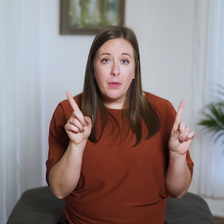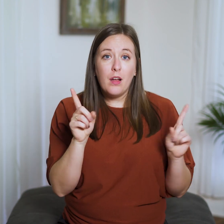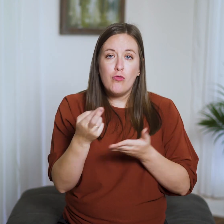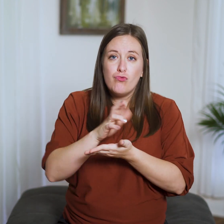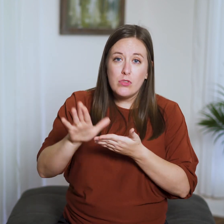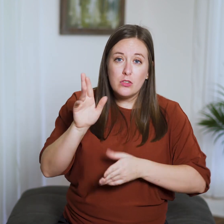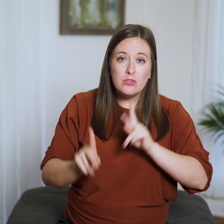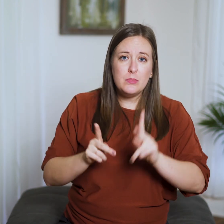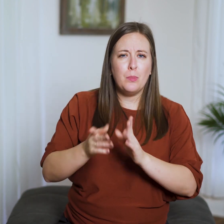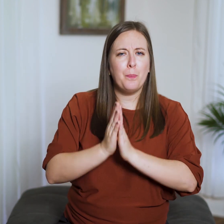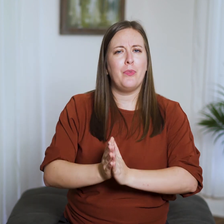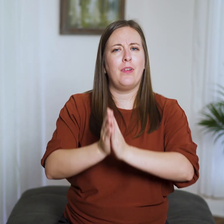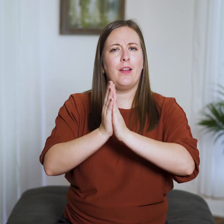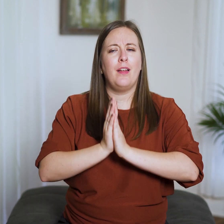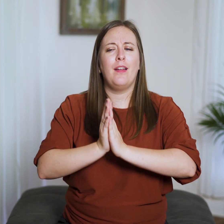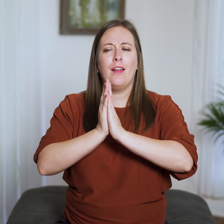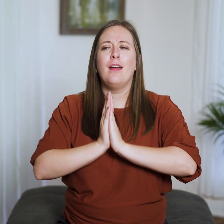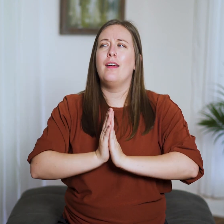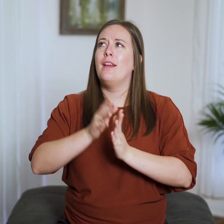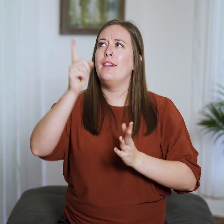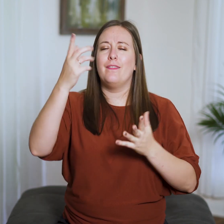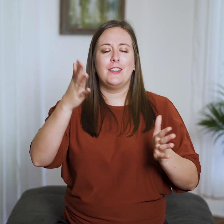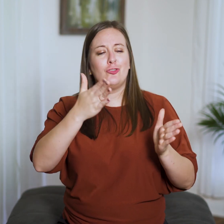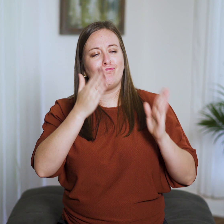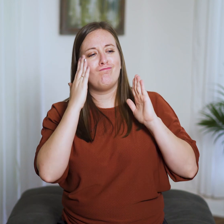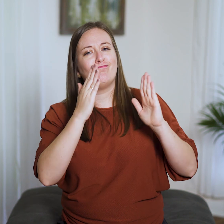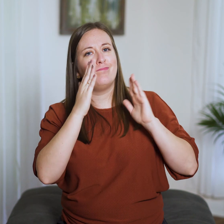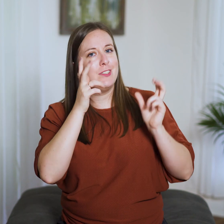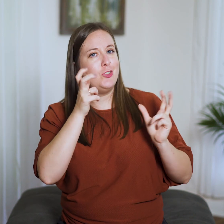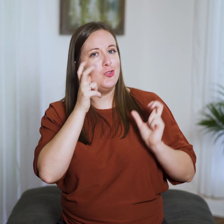but He hears the prayer of the righteous” (15:29).